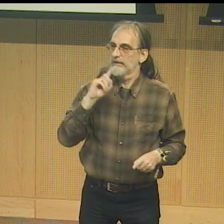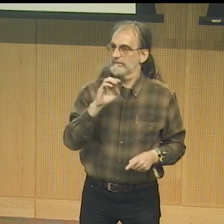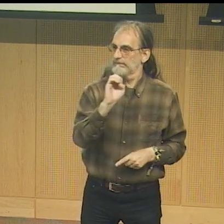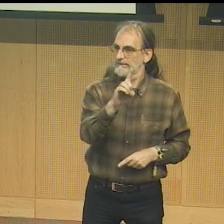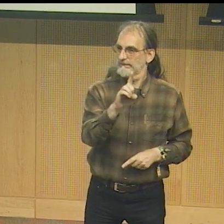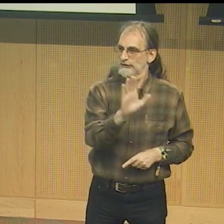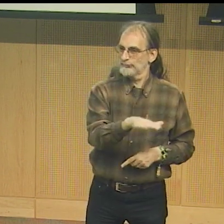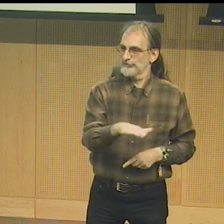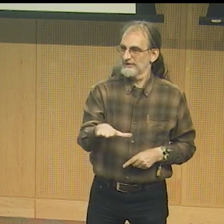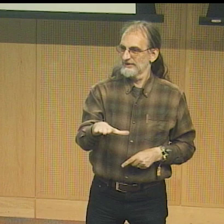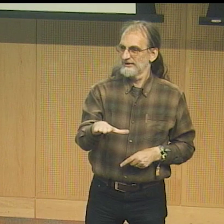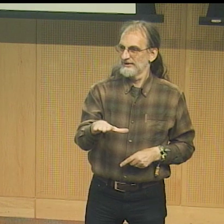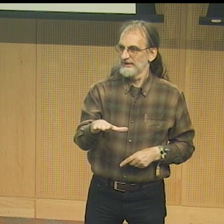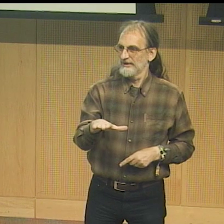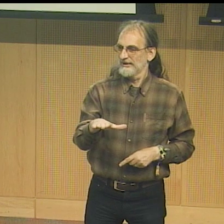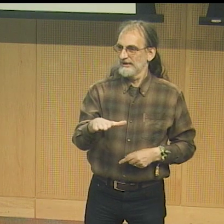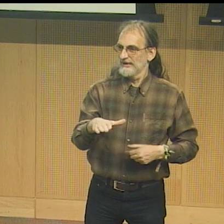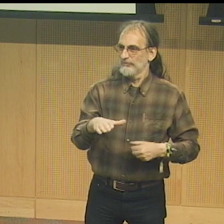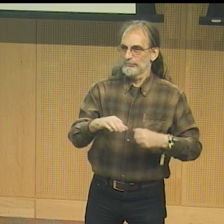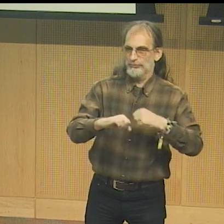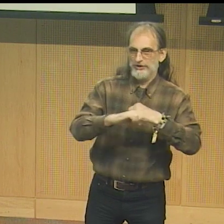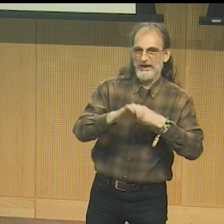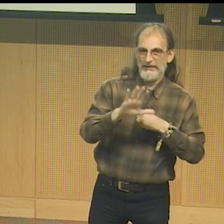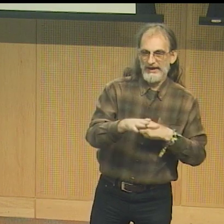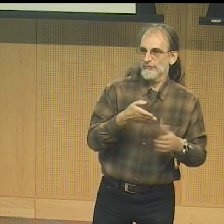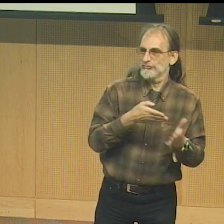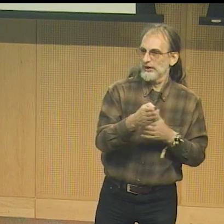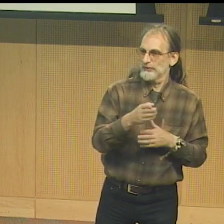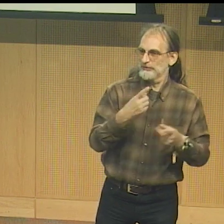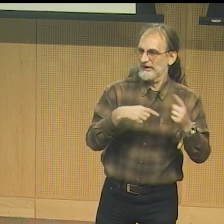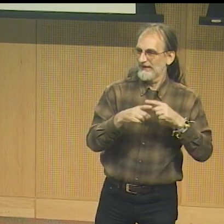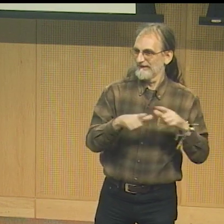There have been opposing groups that have not carried